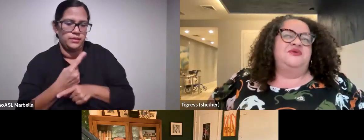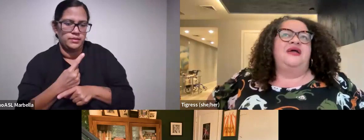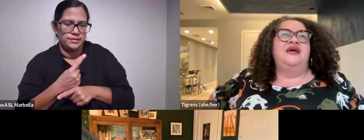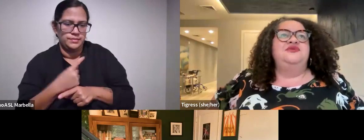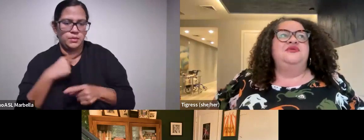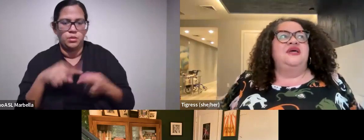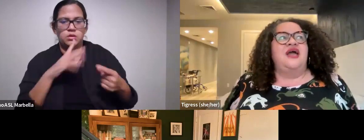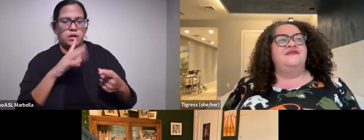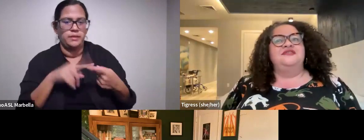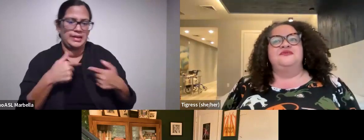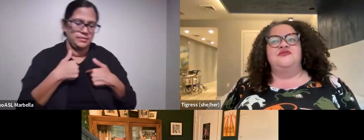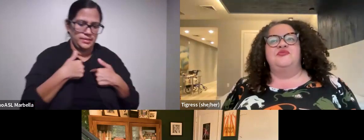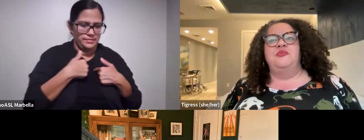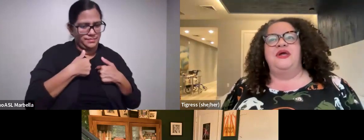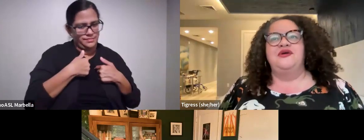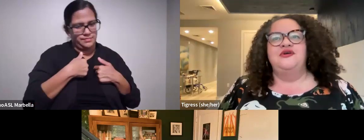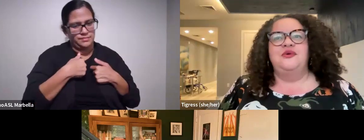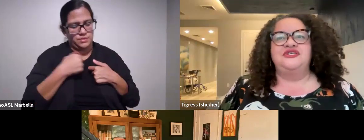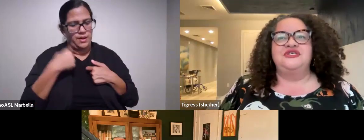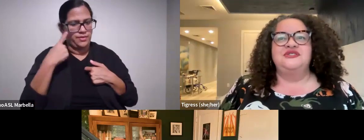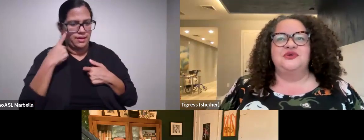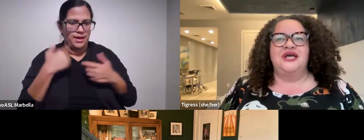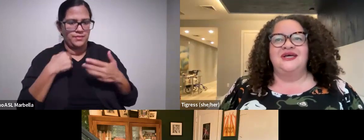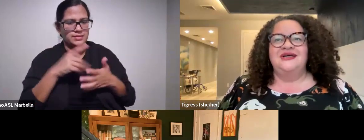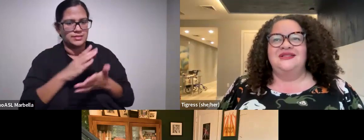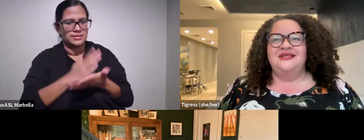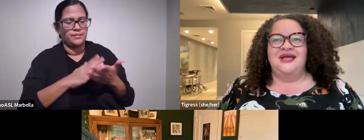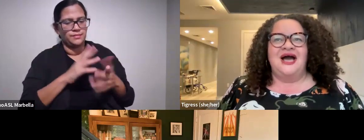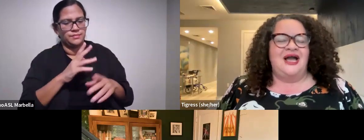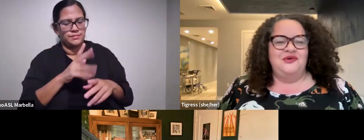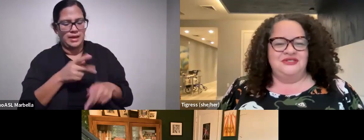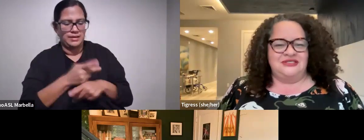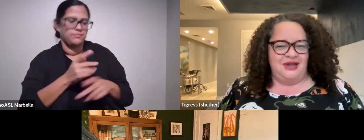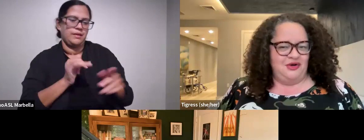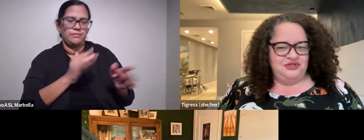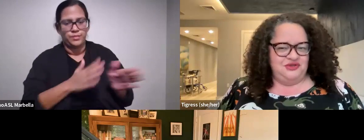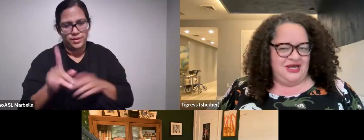So I do think having some sort of prepared questions or I know this is my go-to thing,